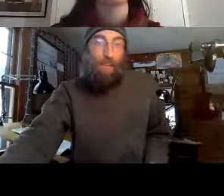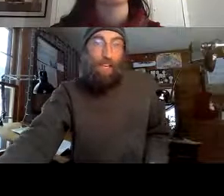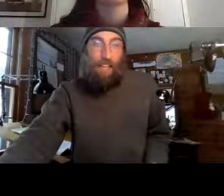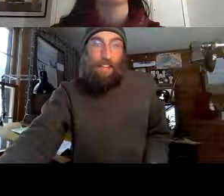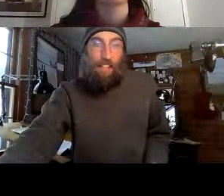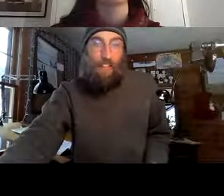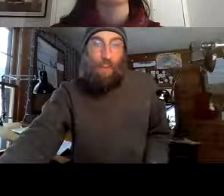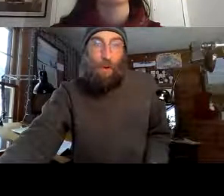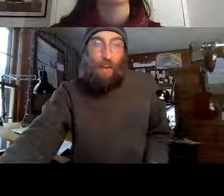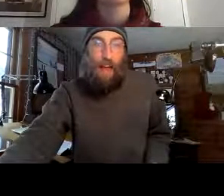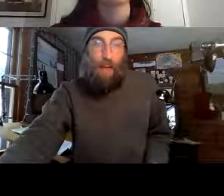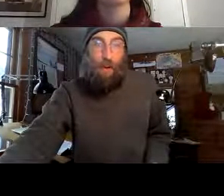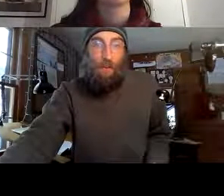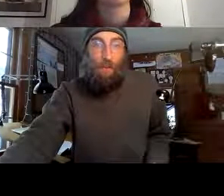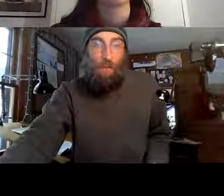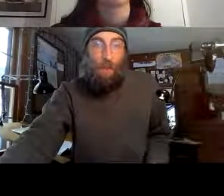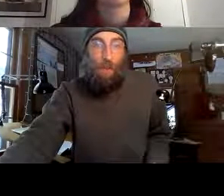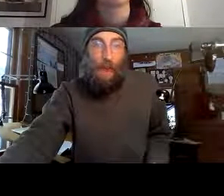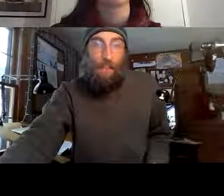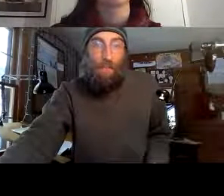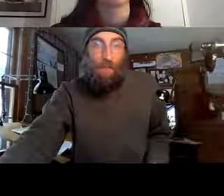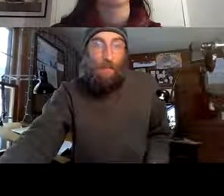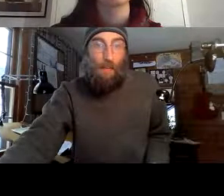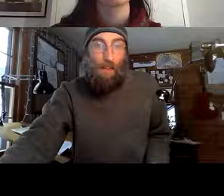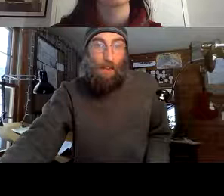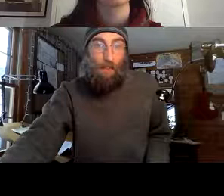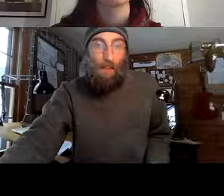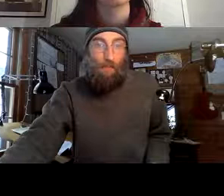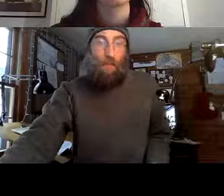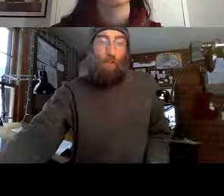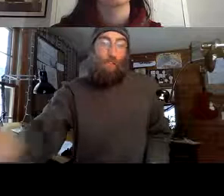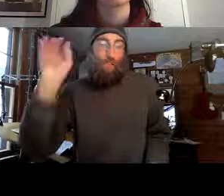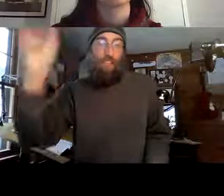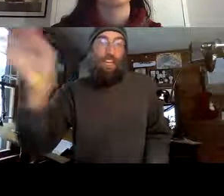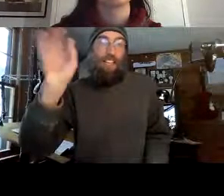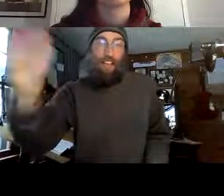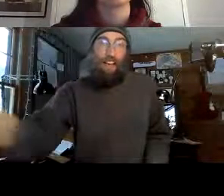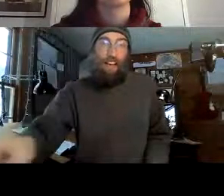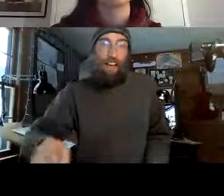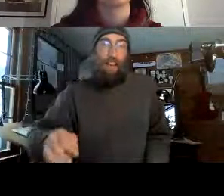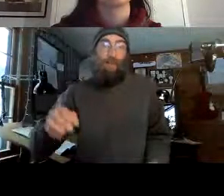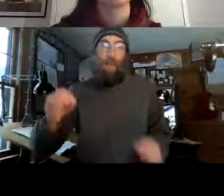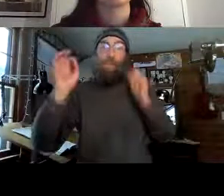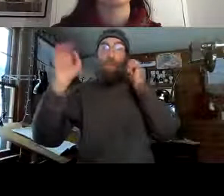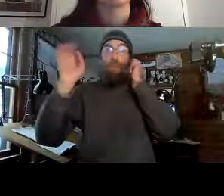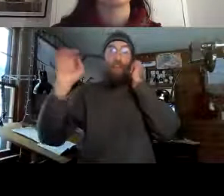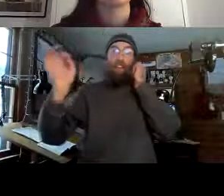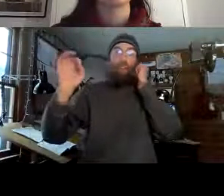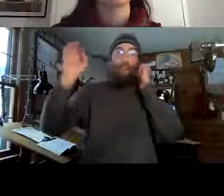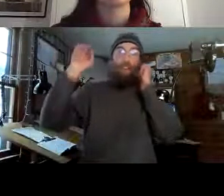a late night session, where now we'll go back to those people that Freeman Colby's only hinting at. Maybe they're reading,